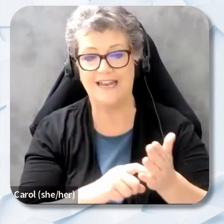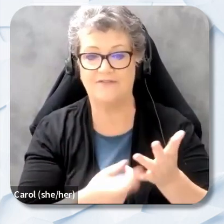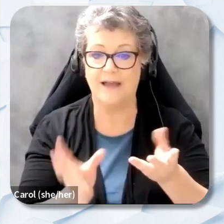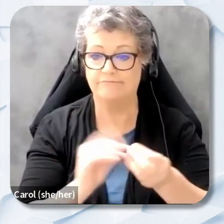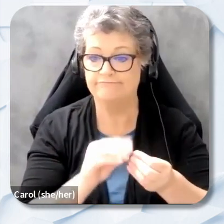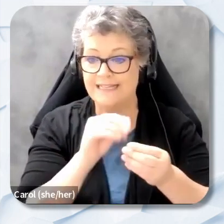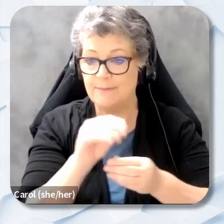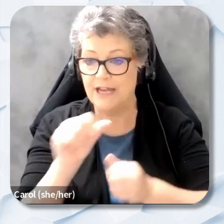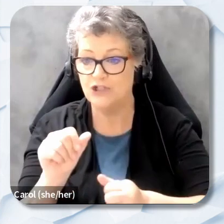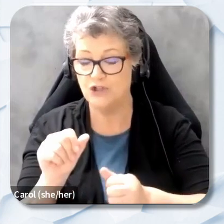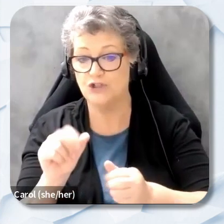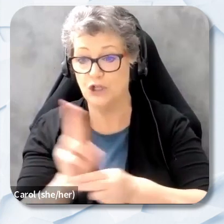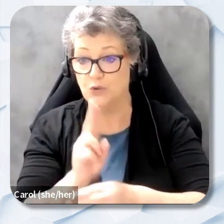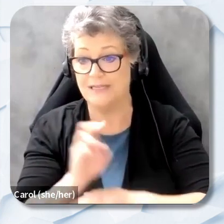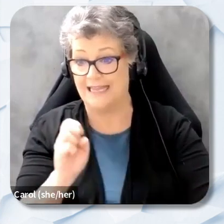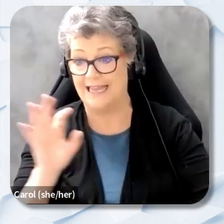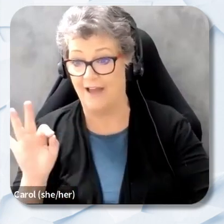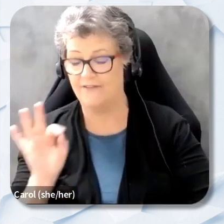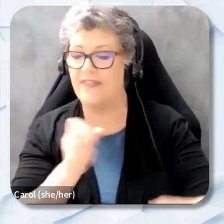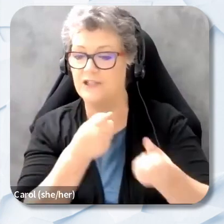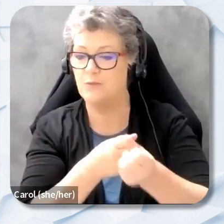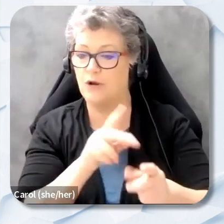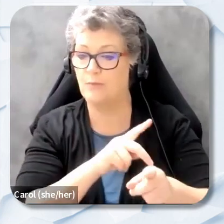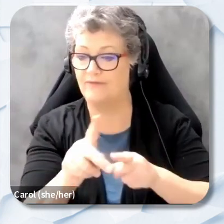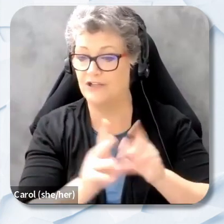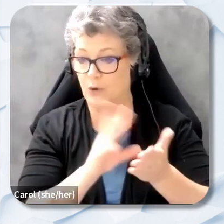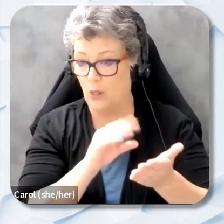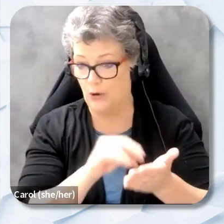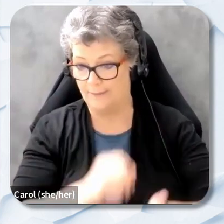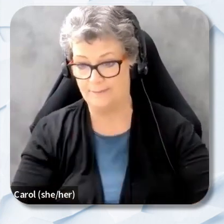made with EE F that supported professional learning offerings.